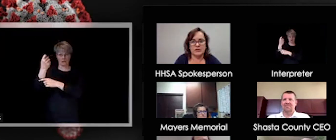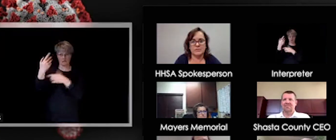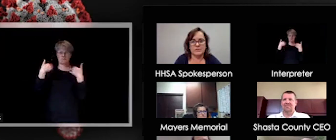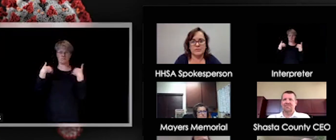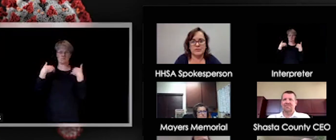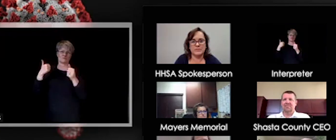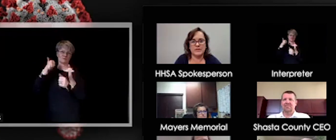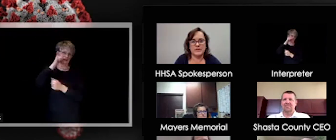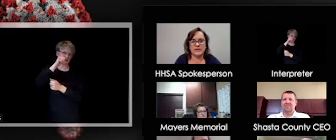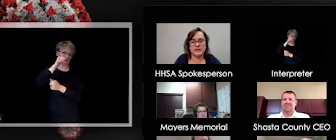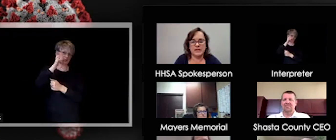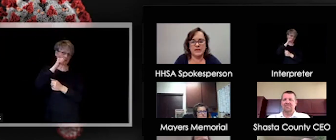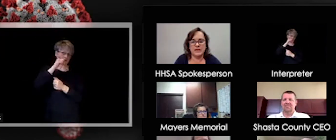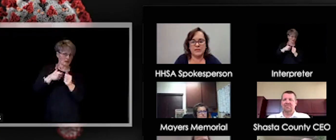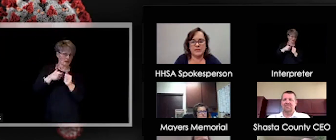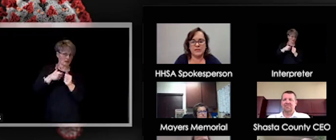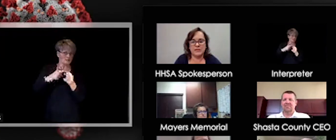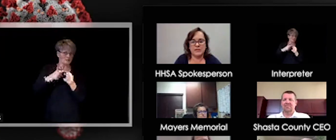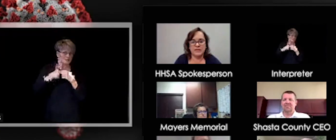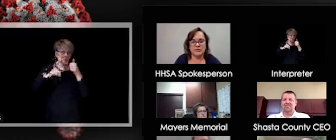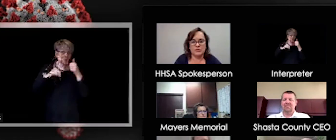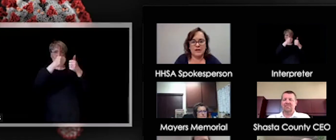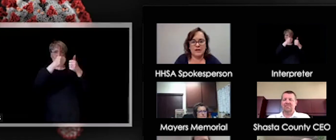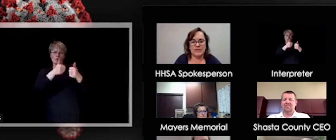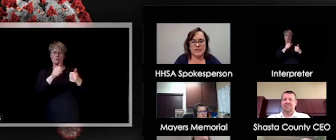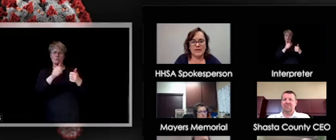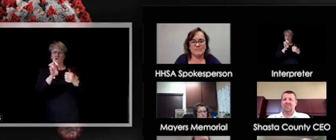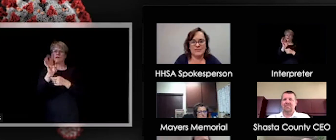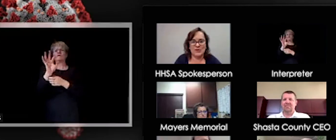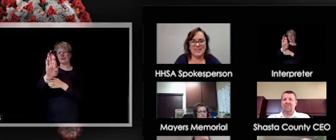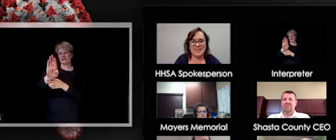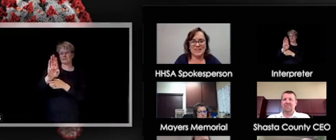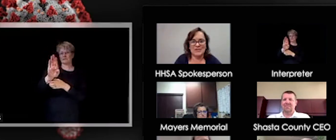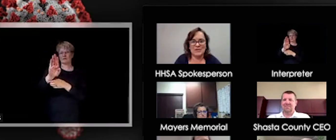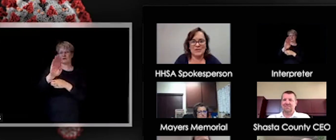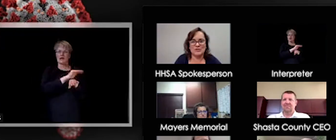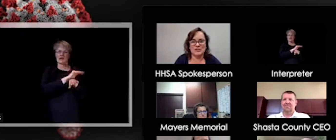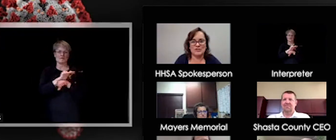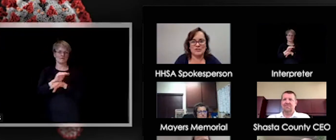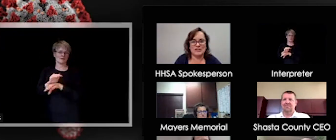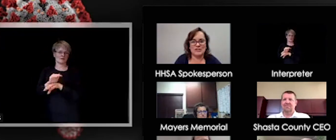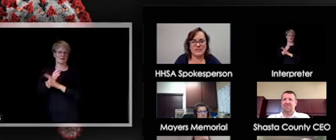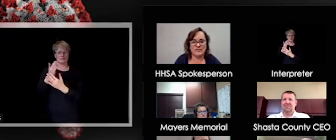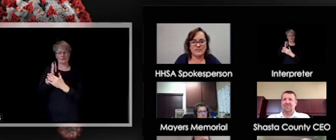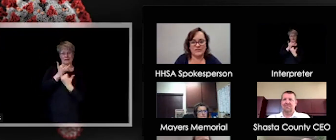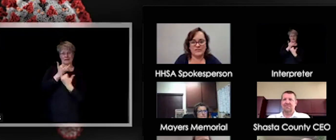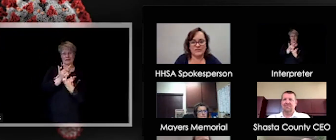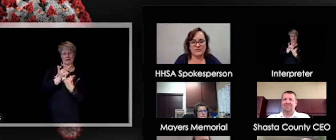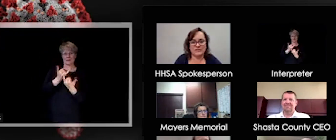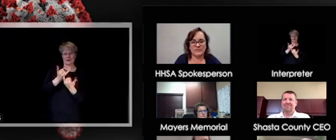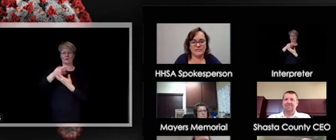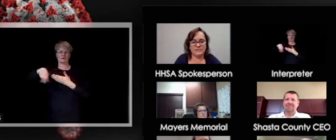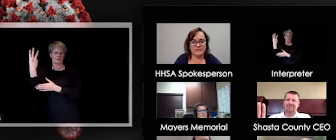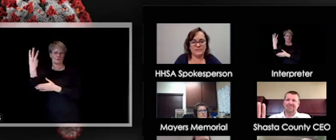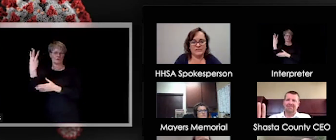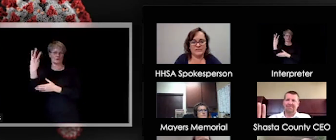on our Facebook page and website every evening between now and then. Alright, thanks everyone, enjoy the rest of your day.